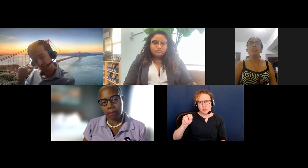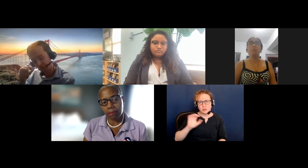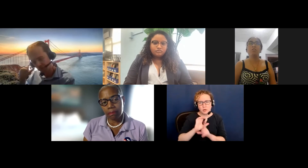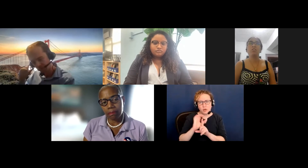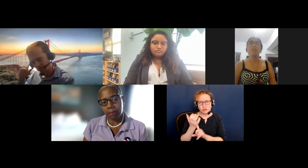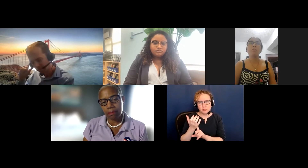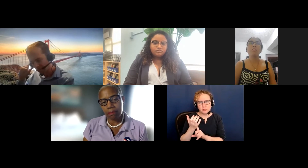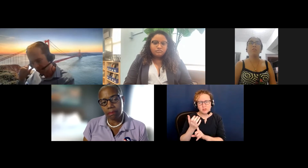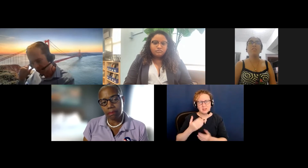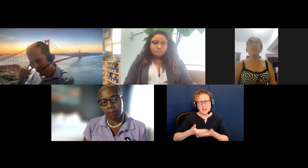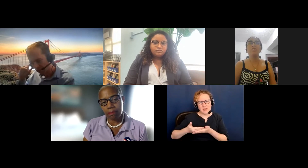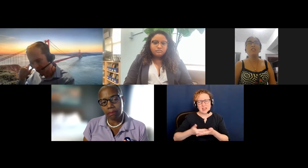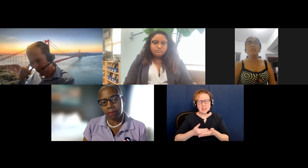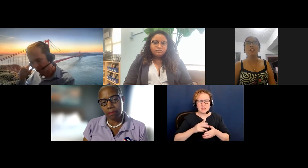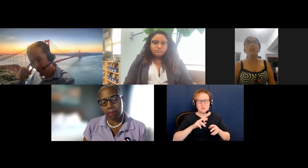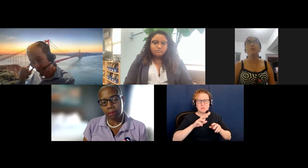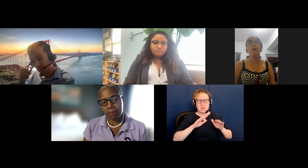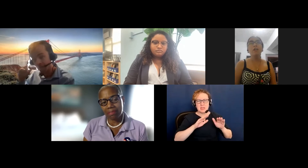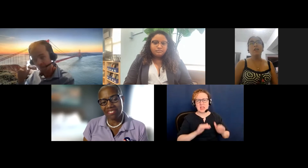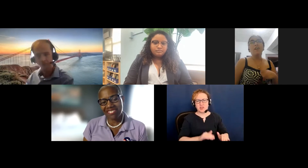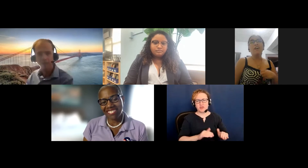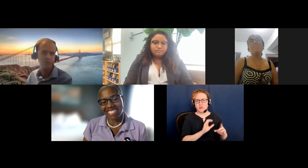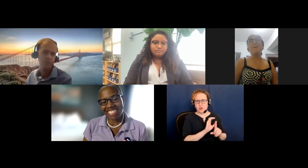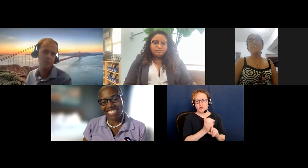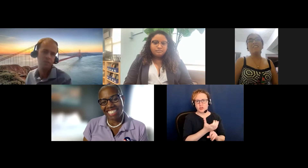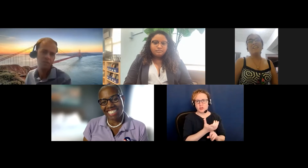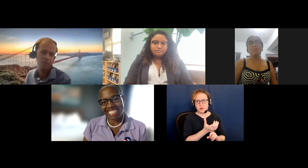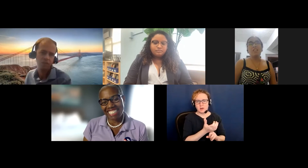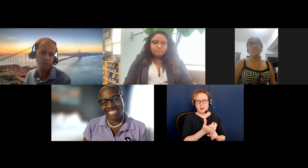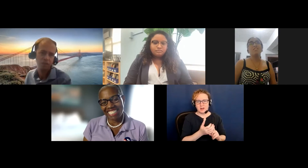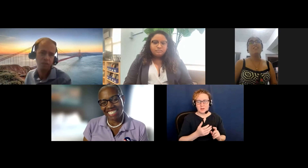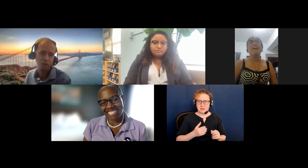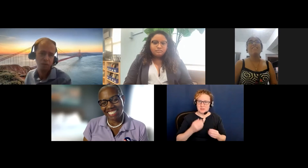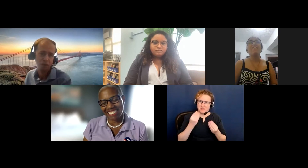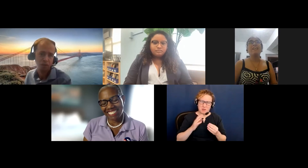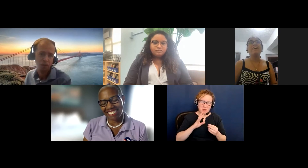I'm talking about a lot of things at the same time. As for the adaptations that I made: